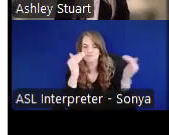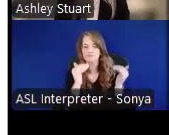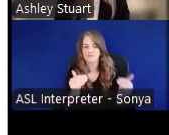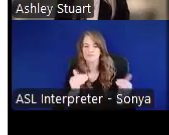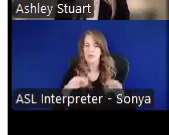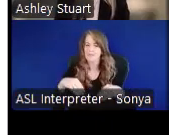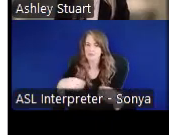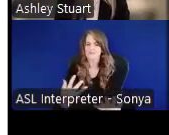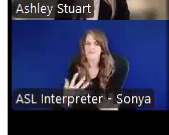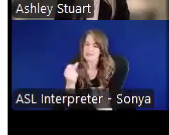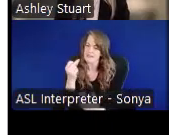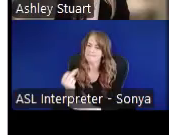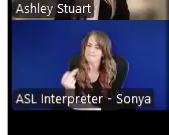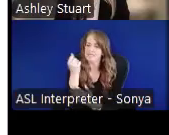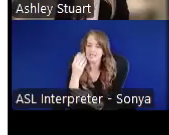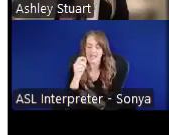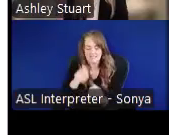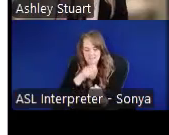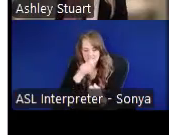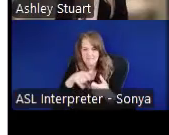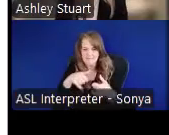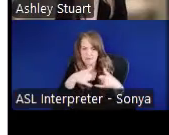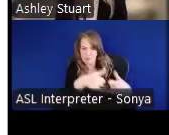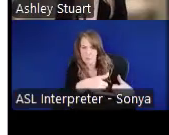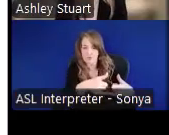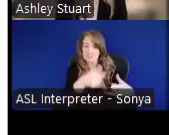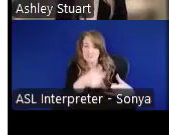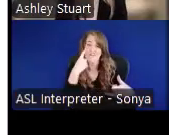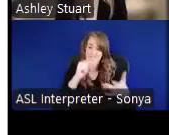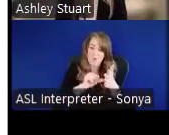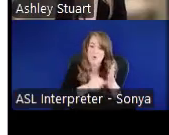reinforcing desired behavior really close in time to when it